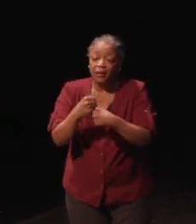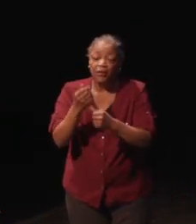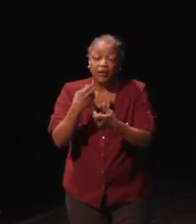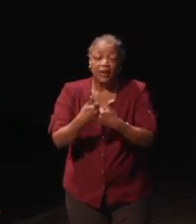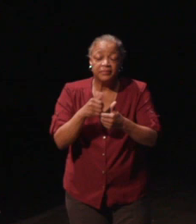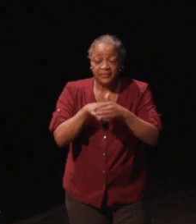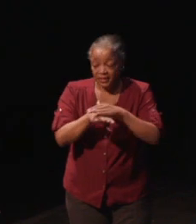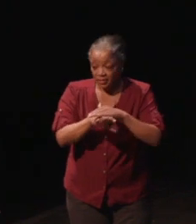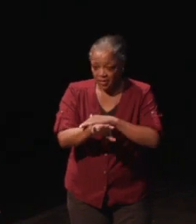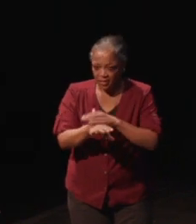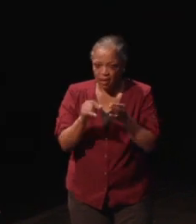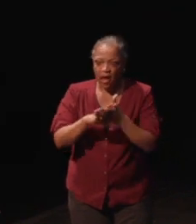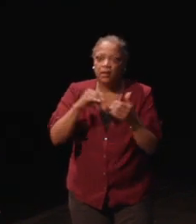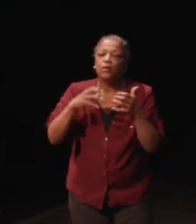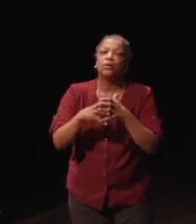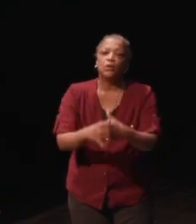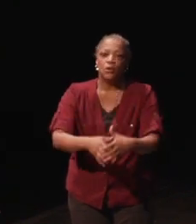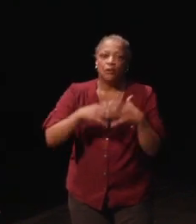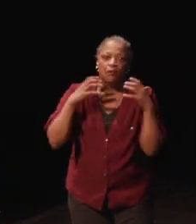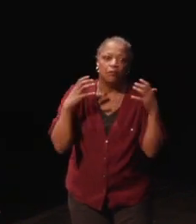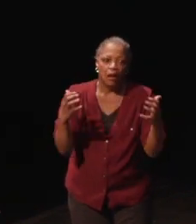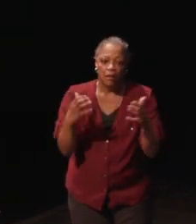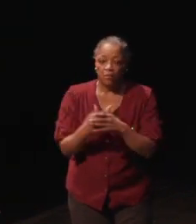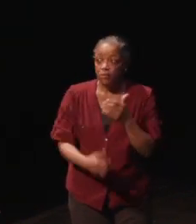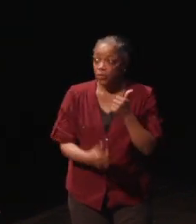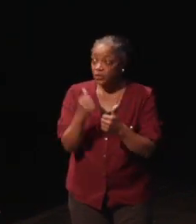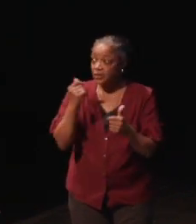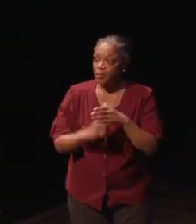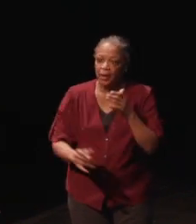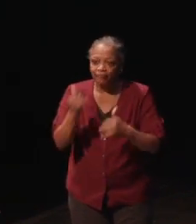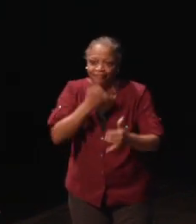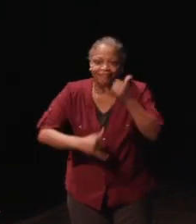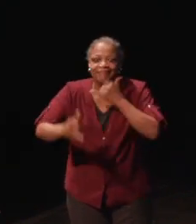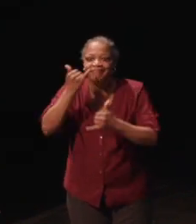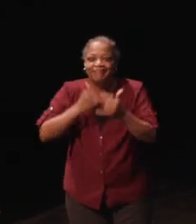and I learned a heck of a lot mostly by doing them wrong in the first place and this